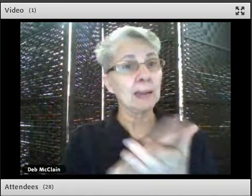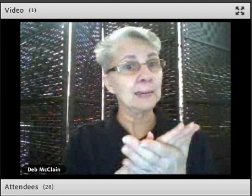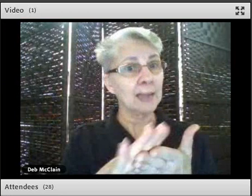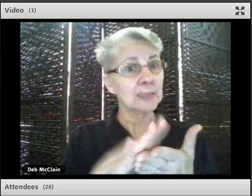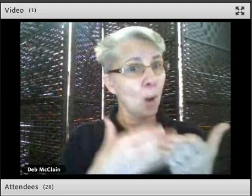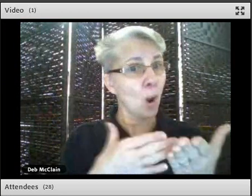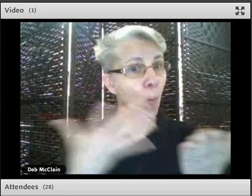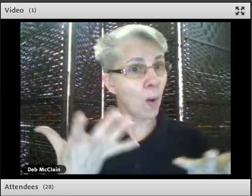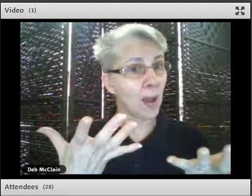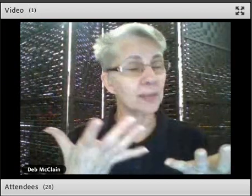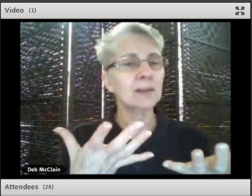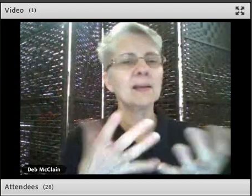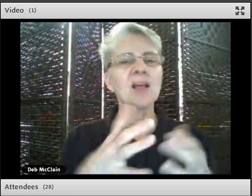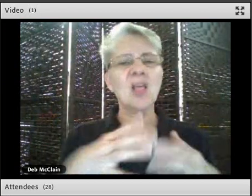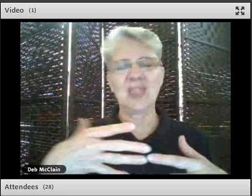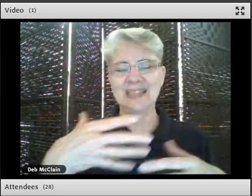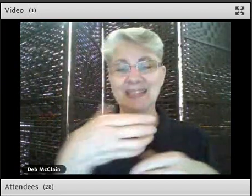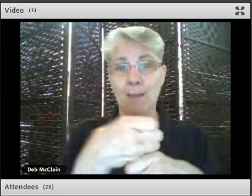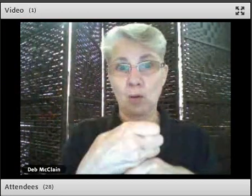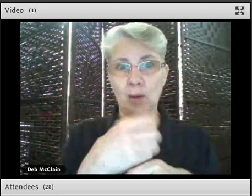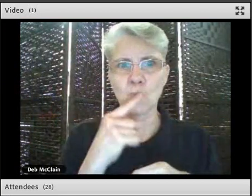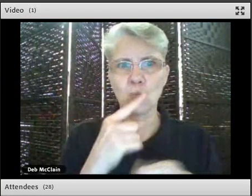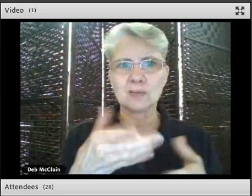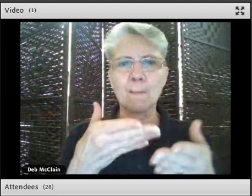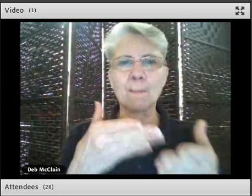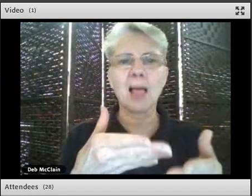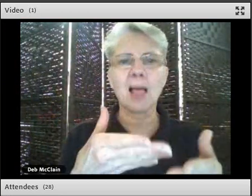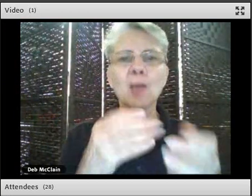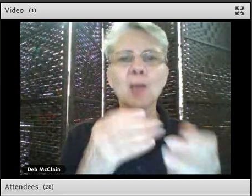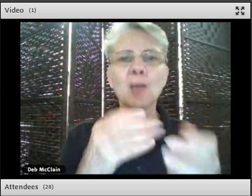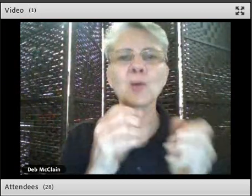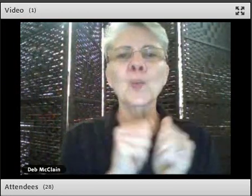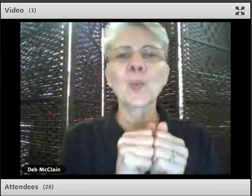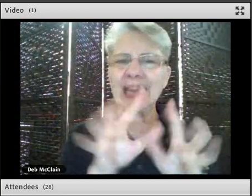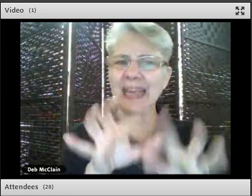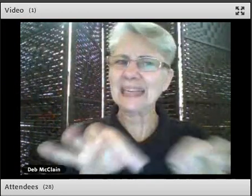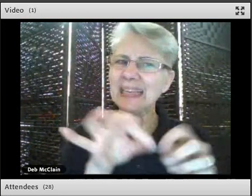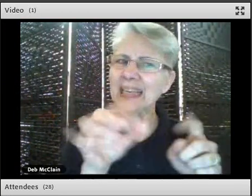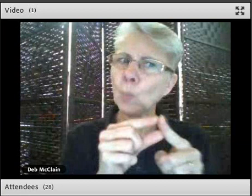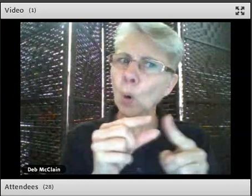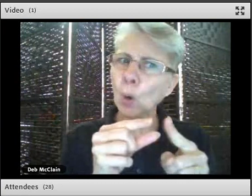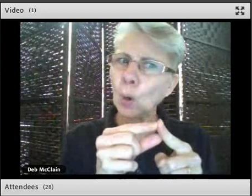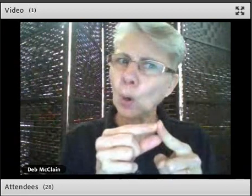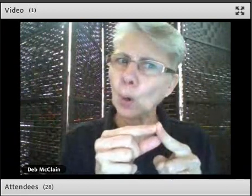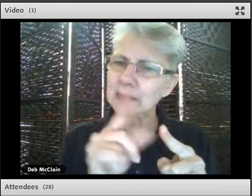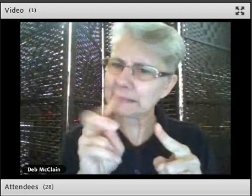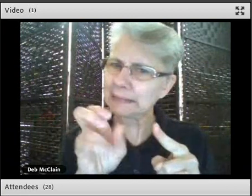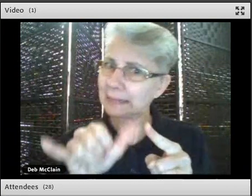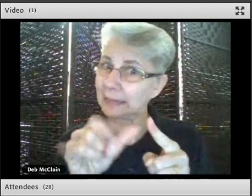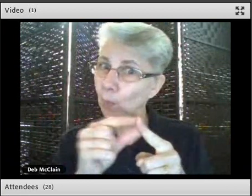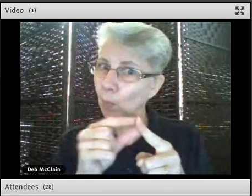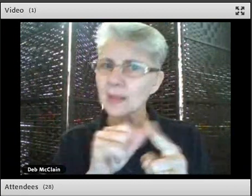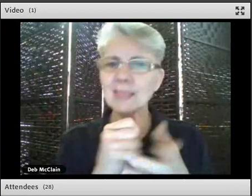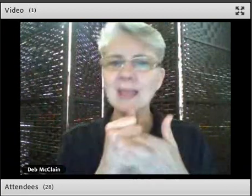that can also be helpful in doing the subject analysis for the resource that you're cataloging,